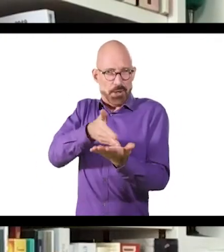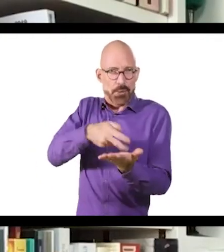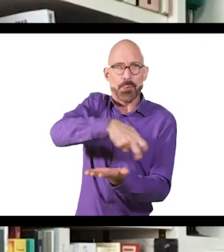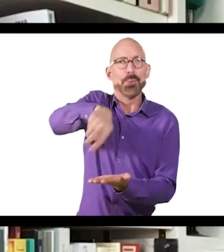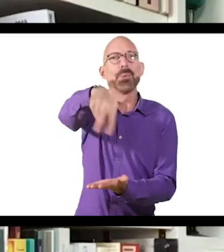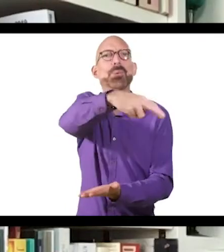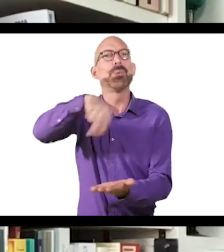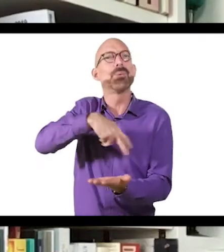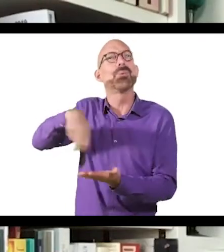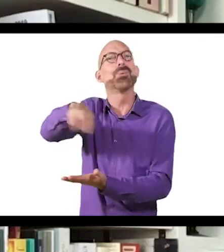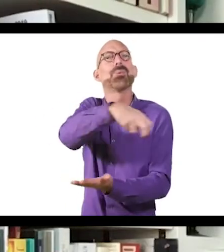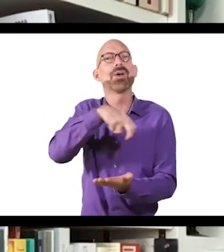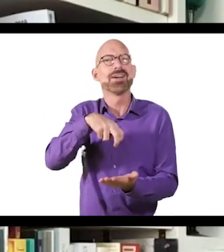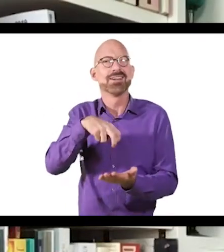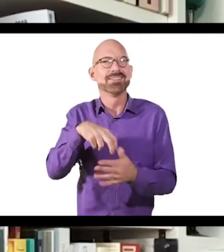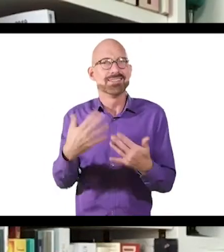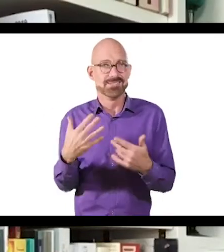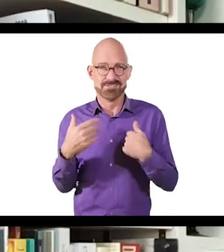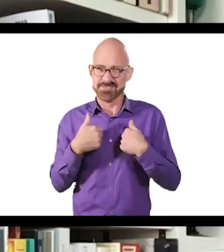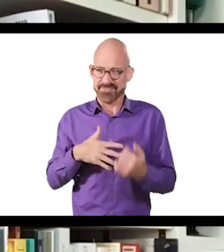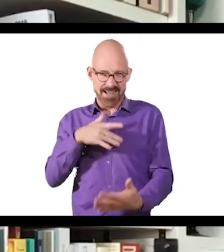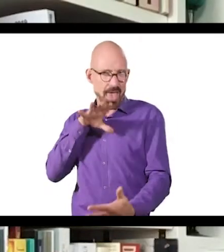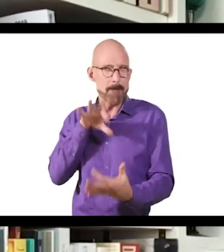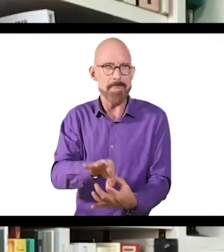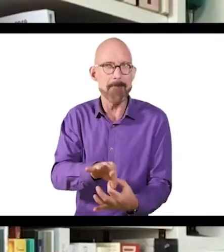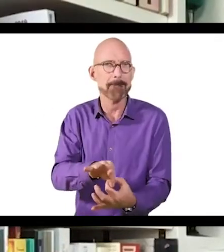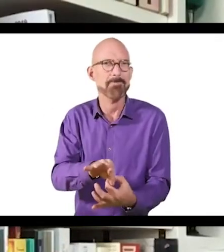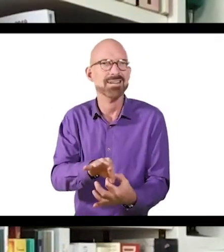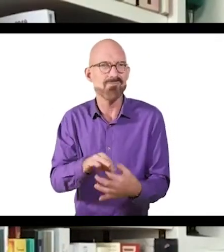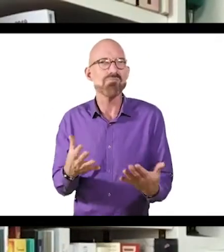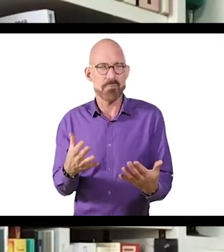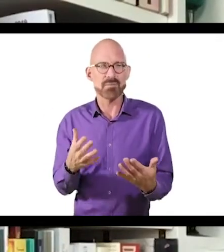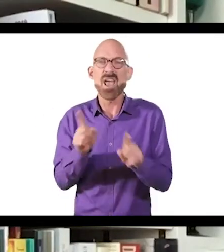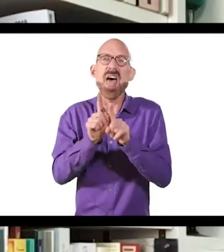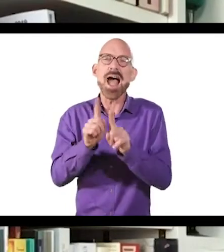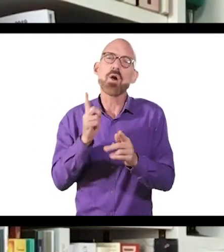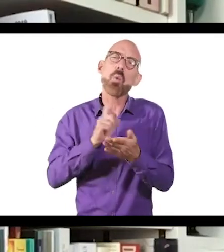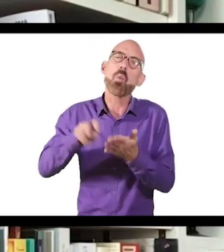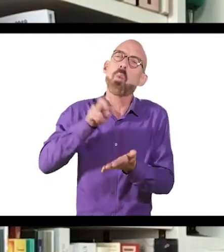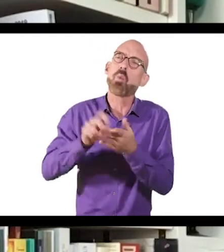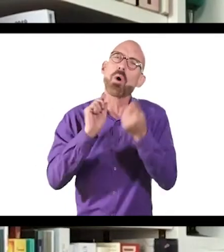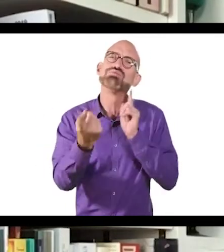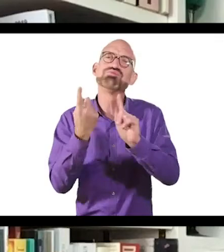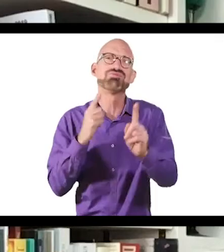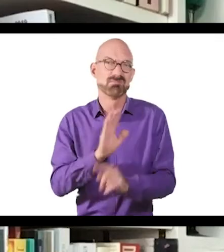I'm not pedestrian, in a very literal way. And I've skated naked across Golden Gate Bridge and in full drag through Paris.